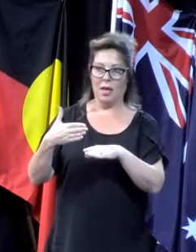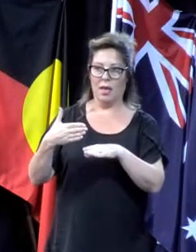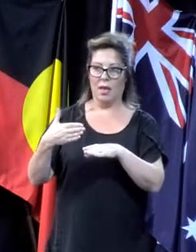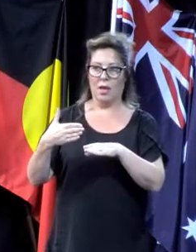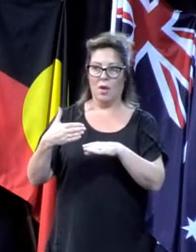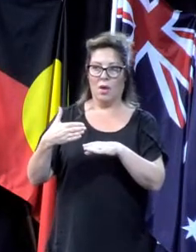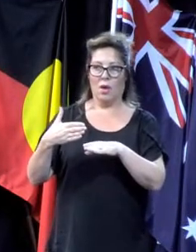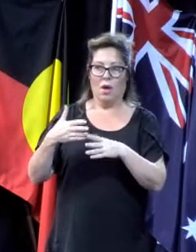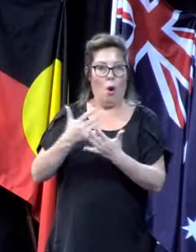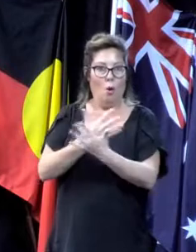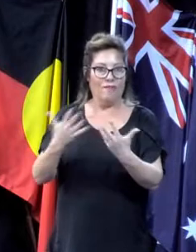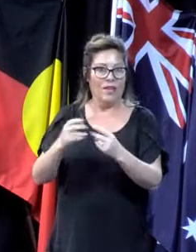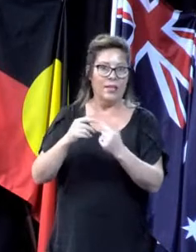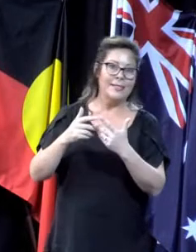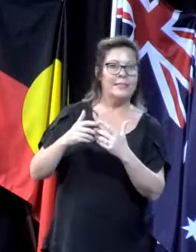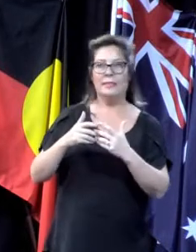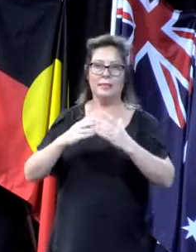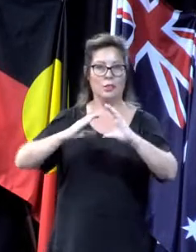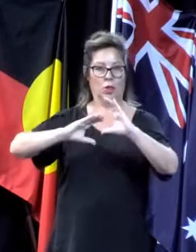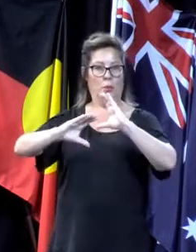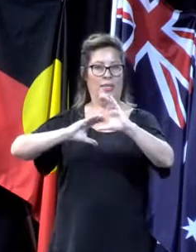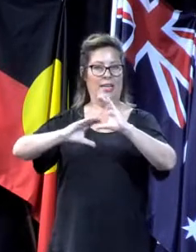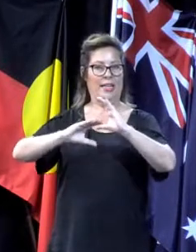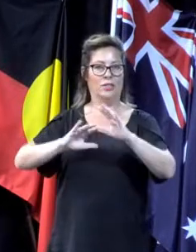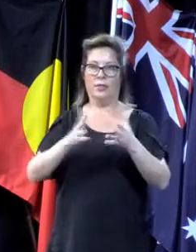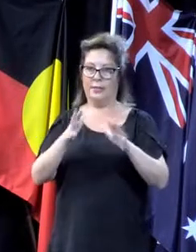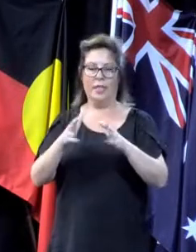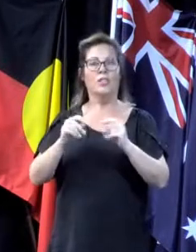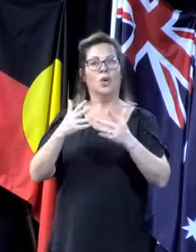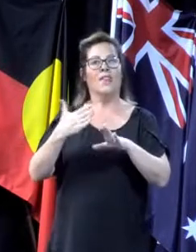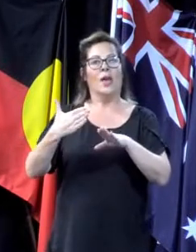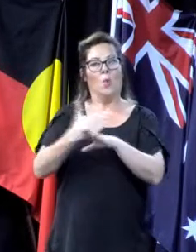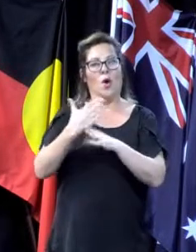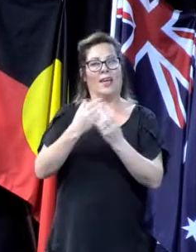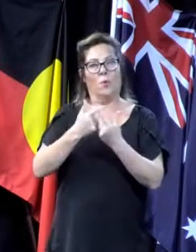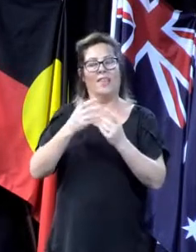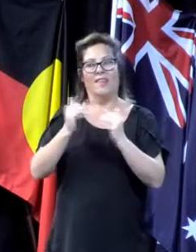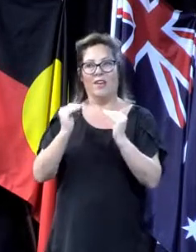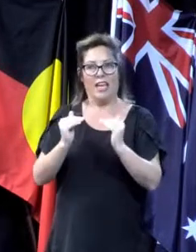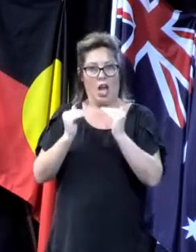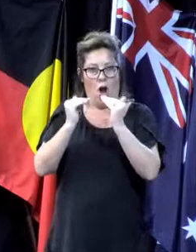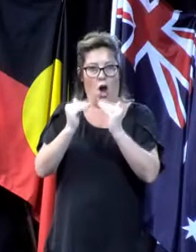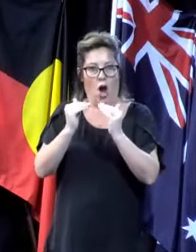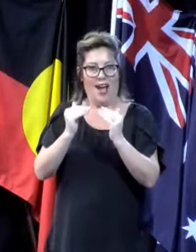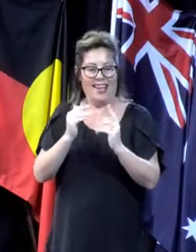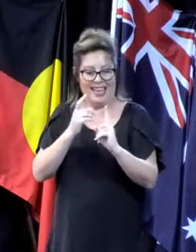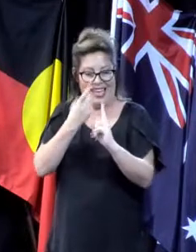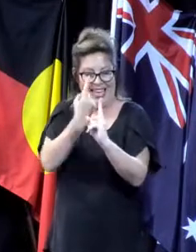to communicate on highly individualized curriculum, which means that's prior to prep or foundation.